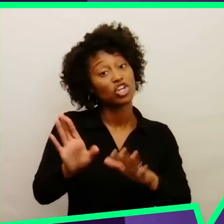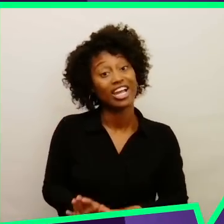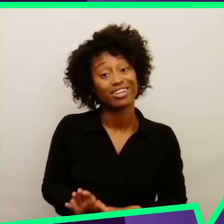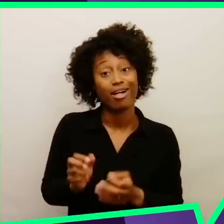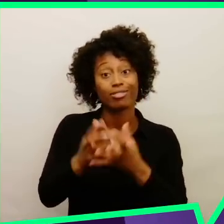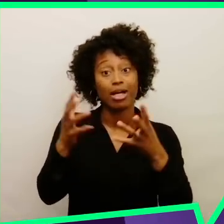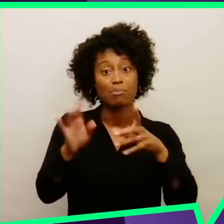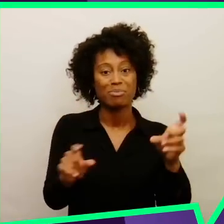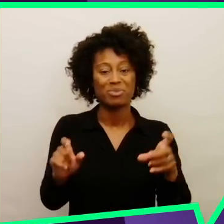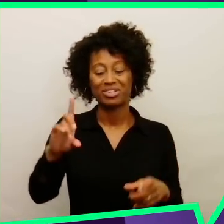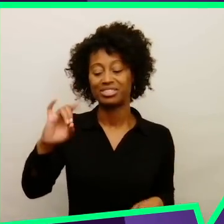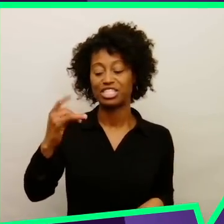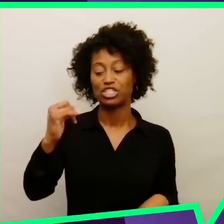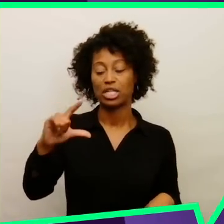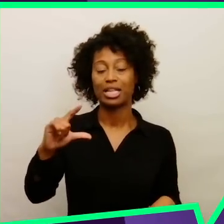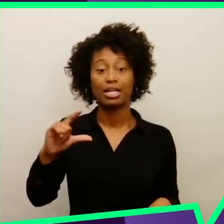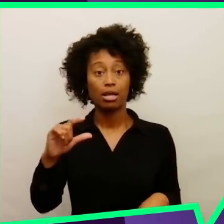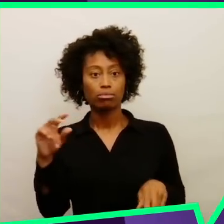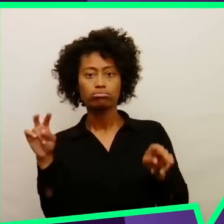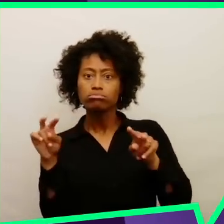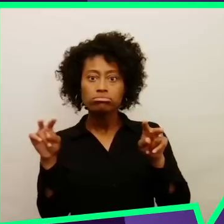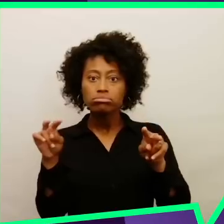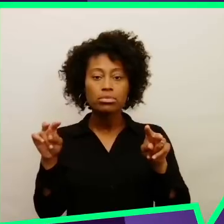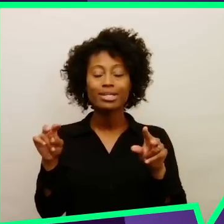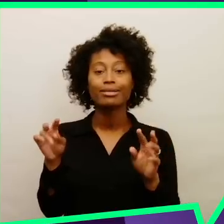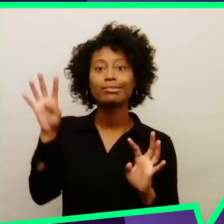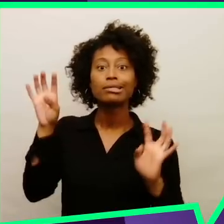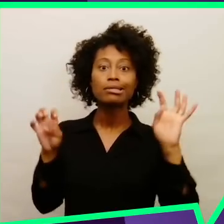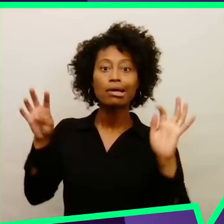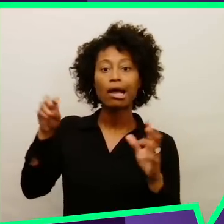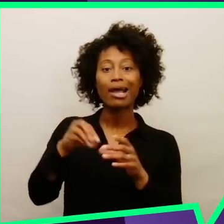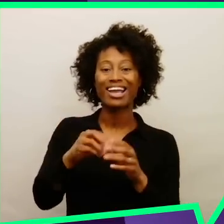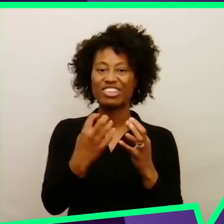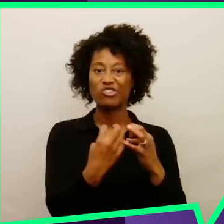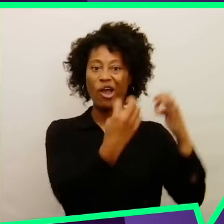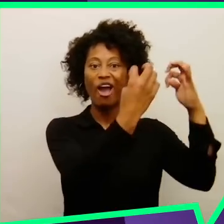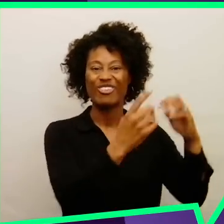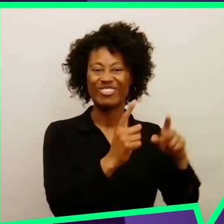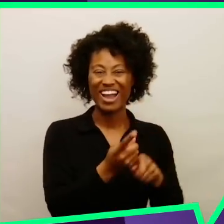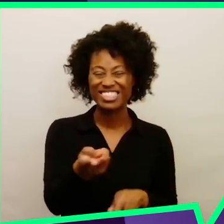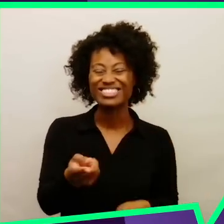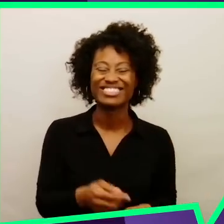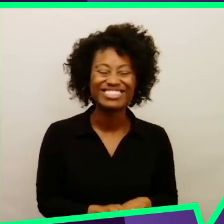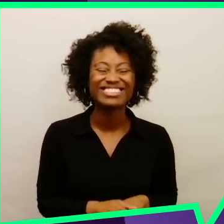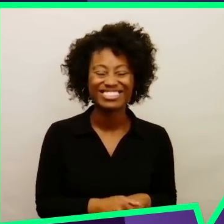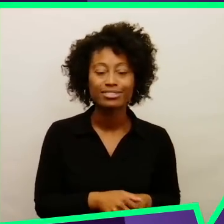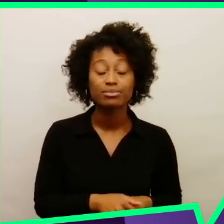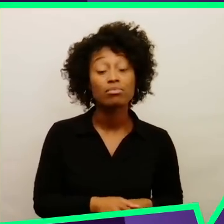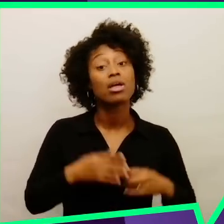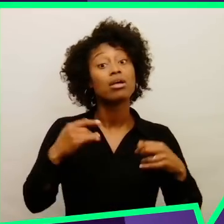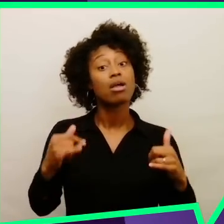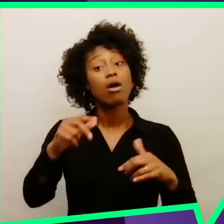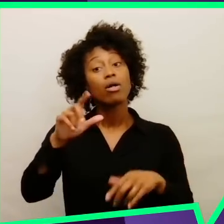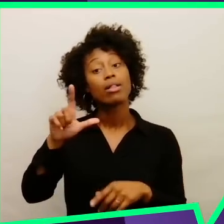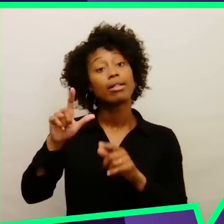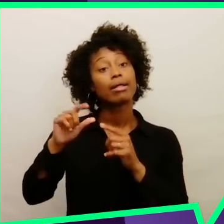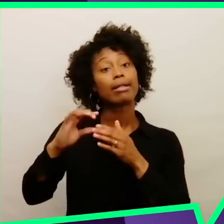that are digitally enhanced. Look at that. OK, let's take a look at our leaderboard.